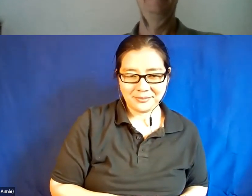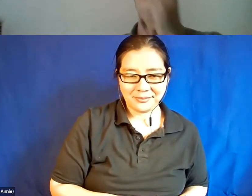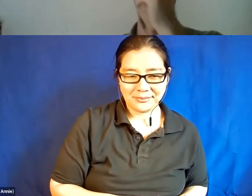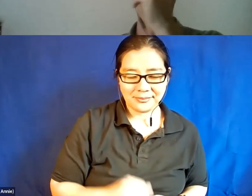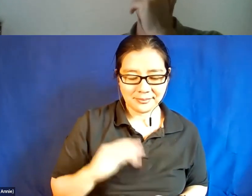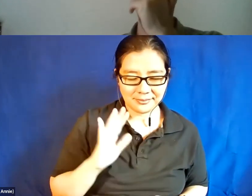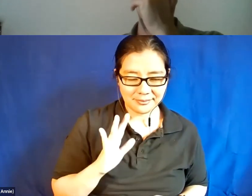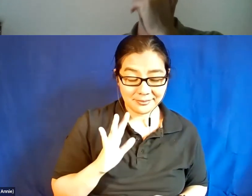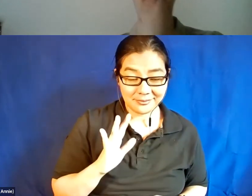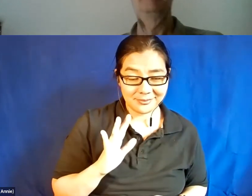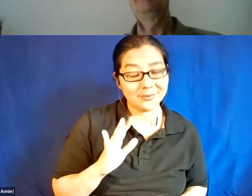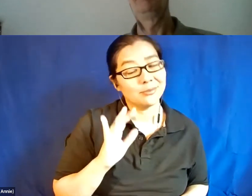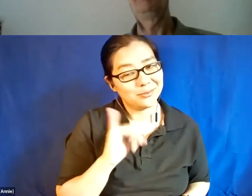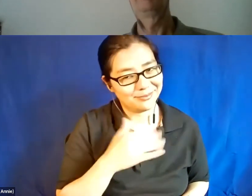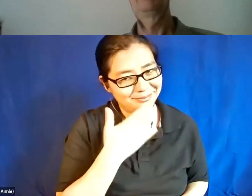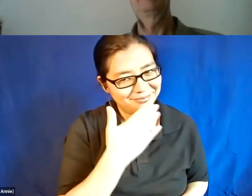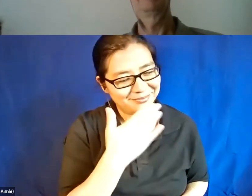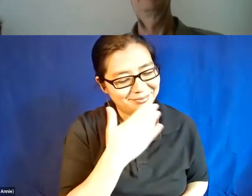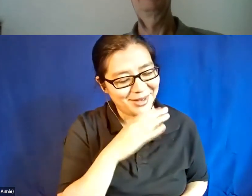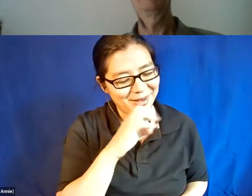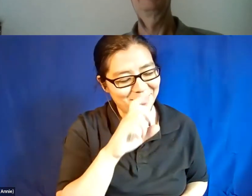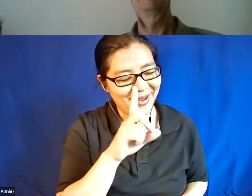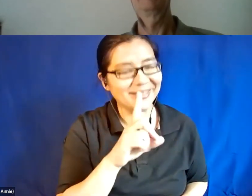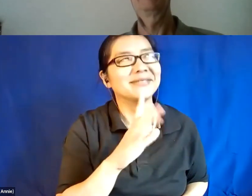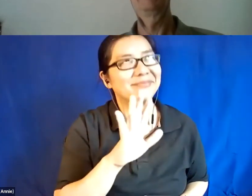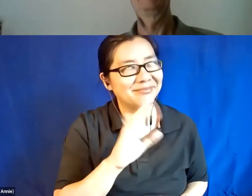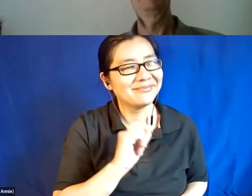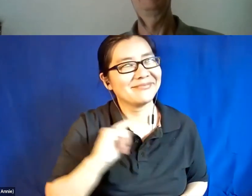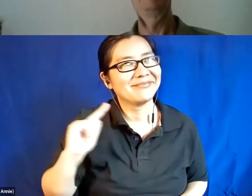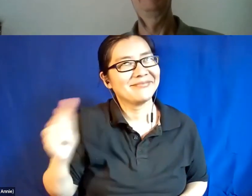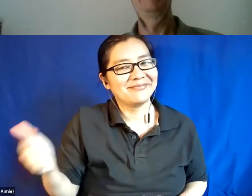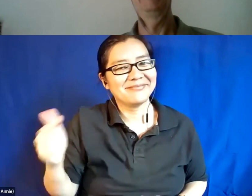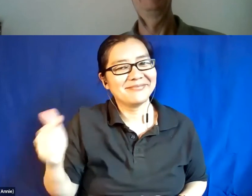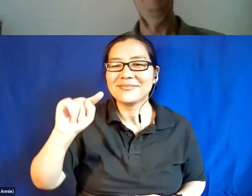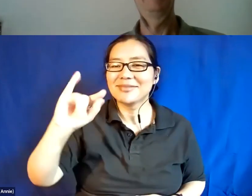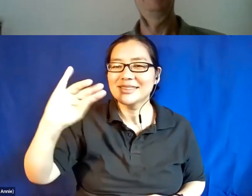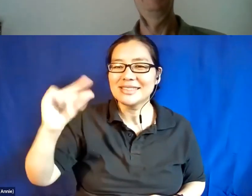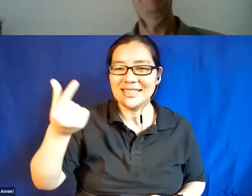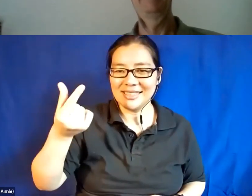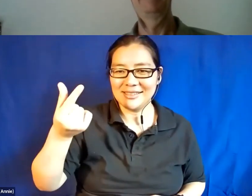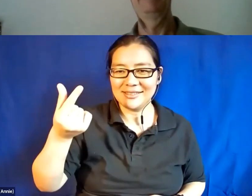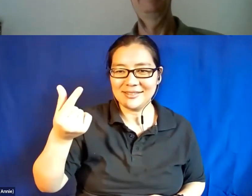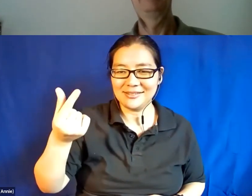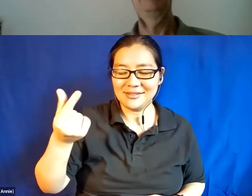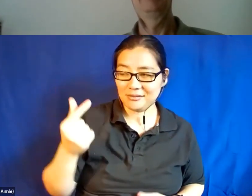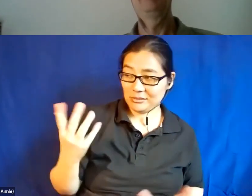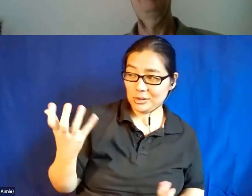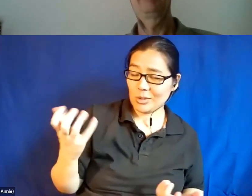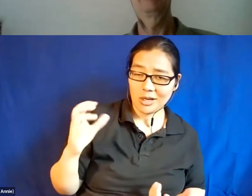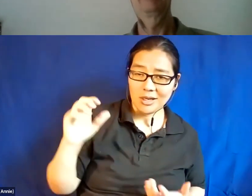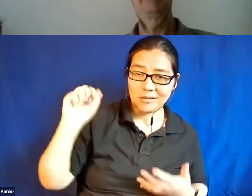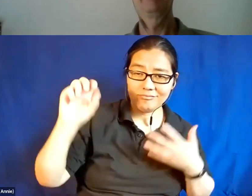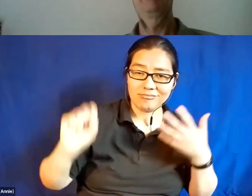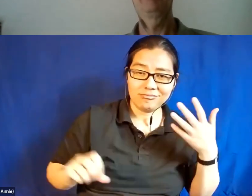with that, thank you very much, Ed, we'll go to Ting. Ting, you want to throw us some questions? >>>: Sure.